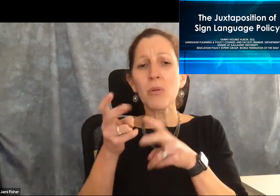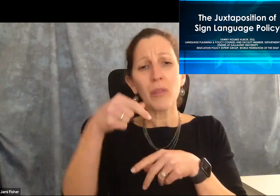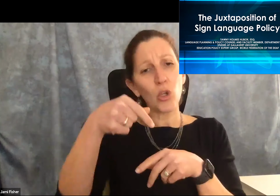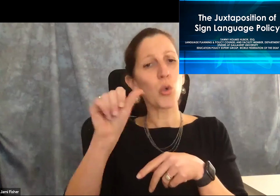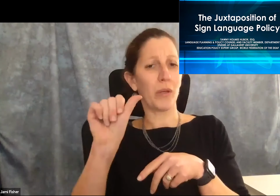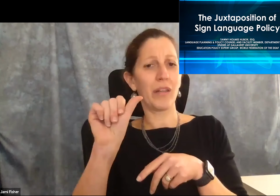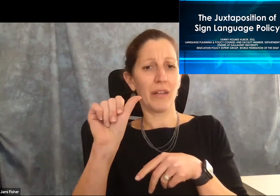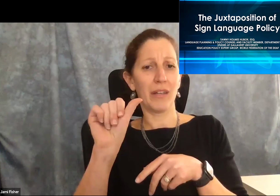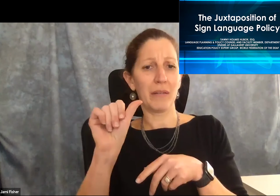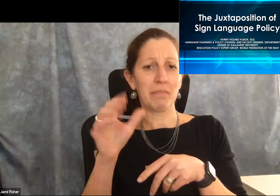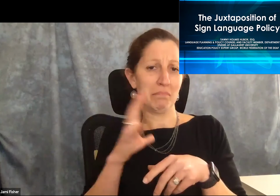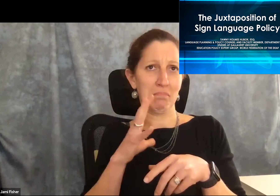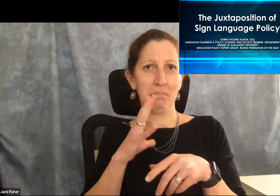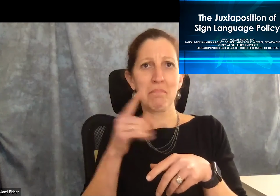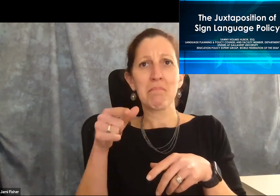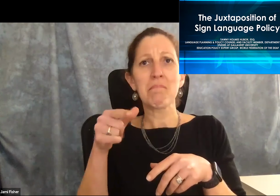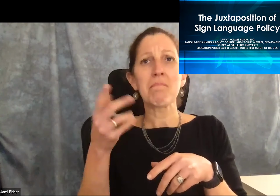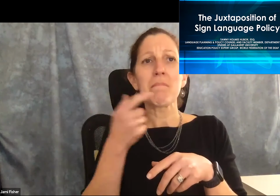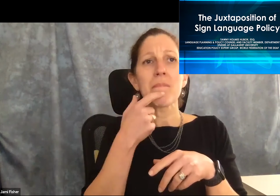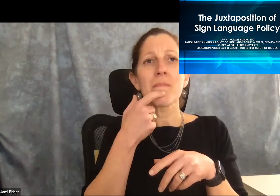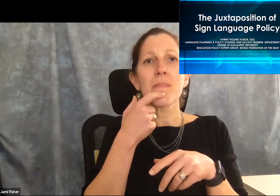You can type your questions into Q amp a box at the bottom of your screen.